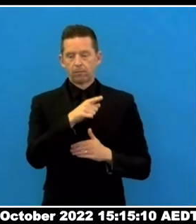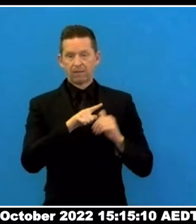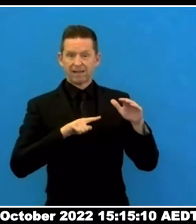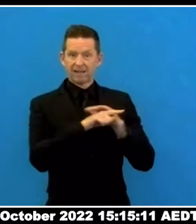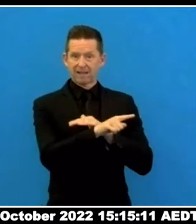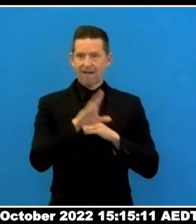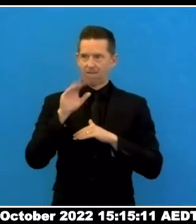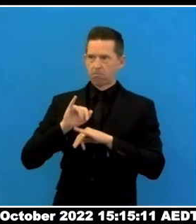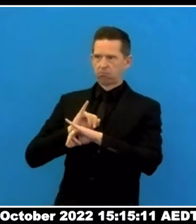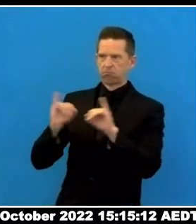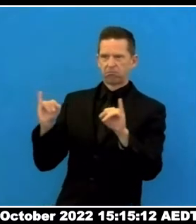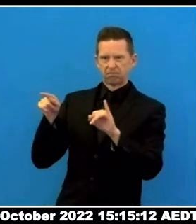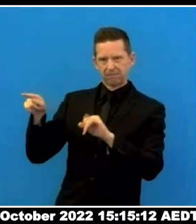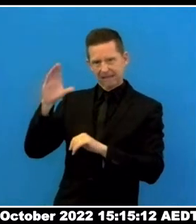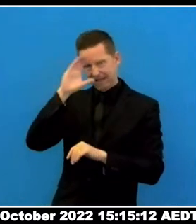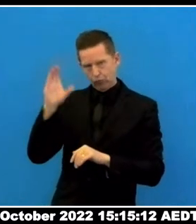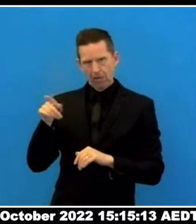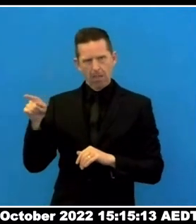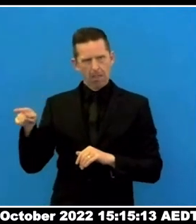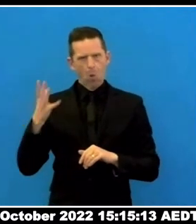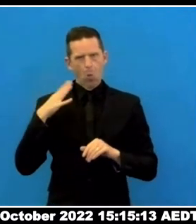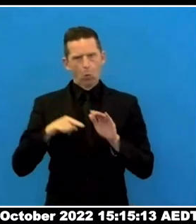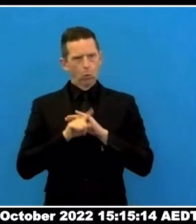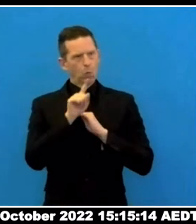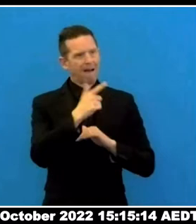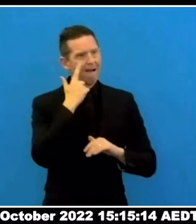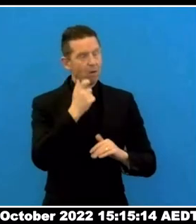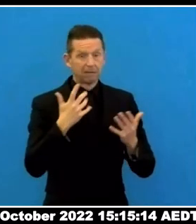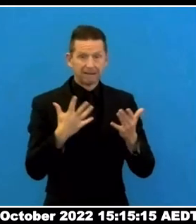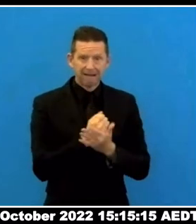came by boat looking for a safety to start a better life,